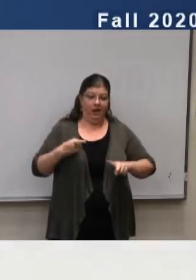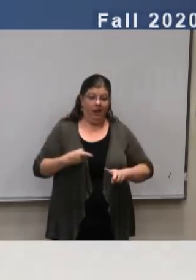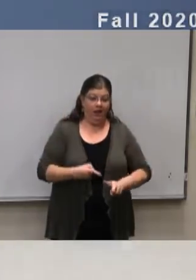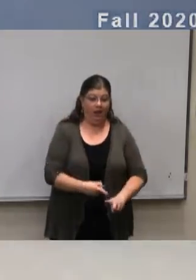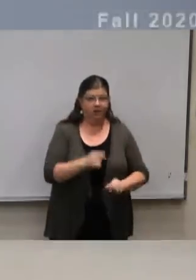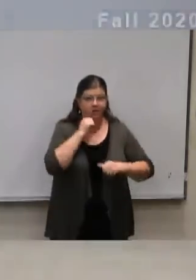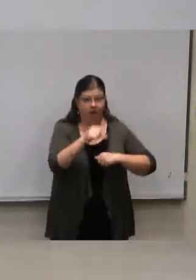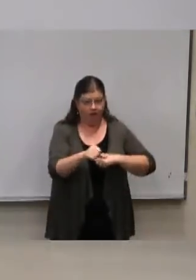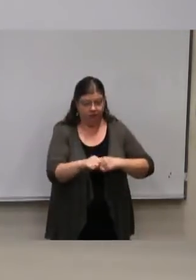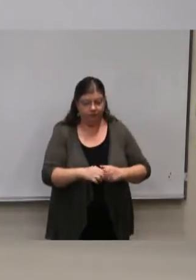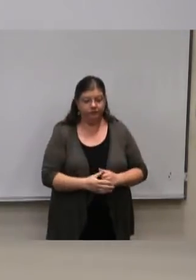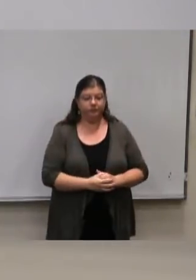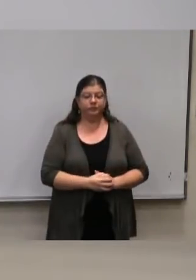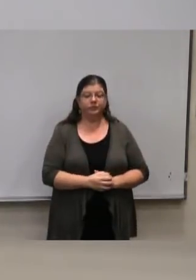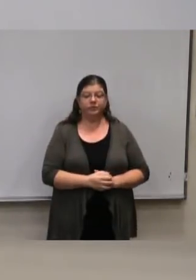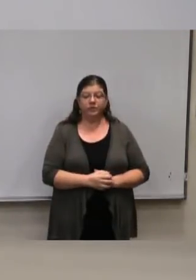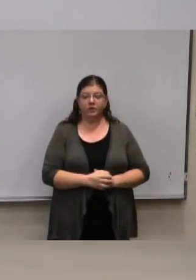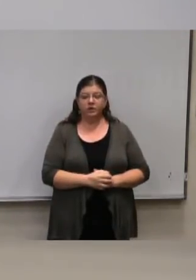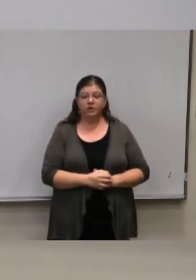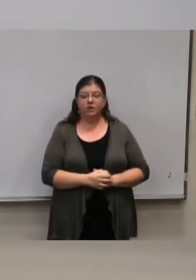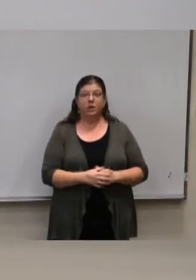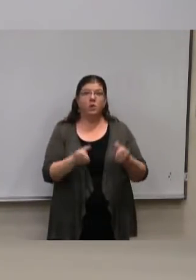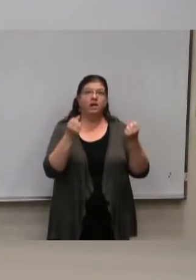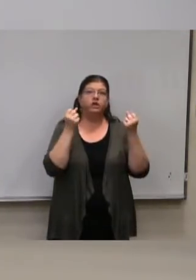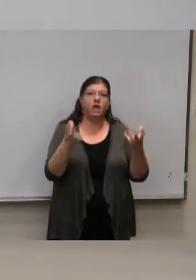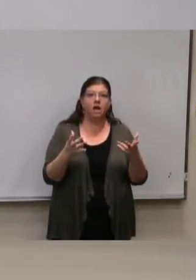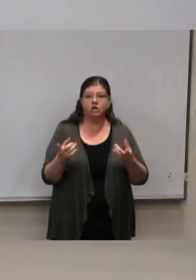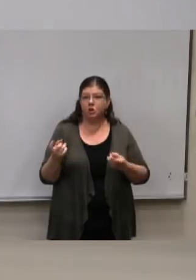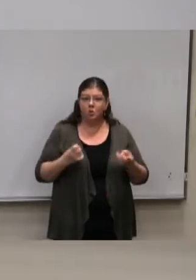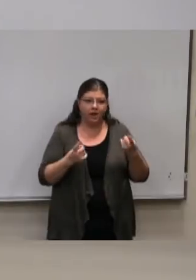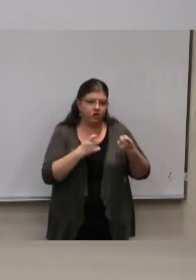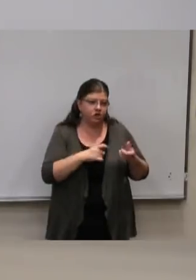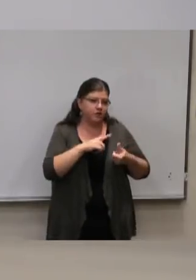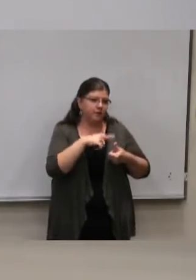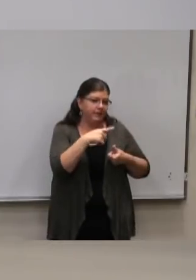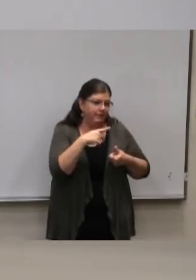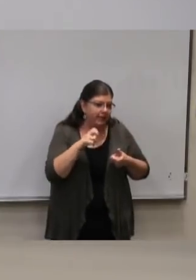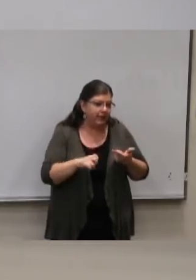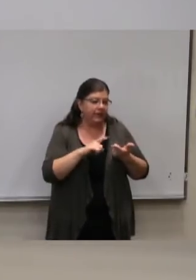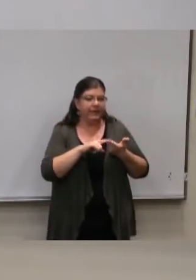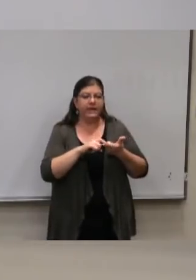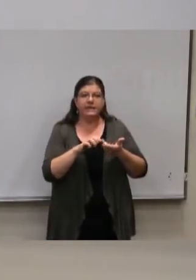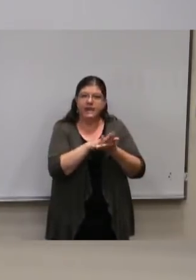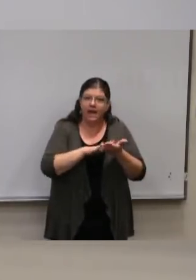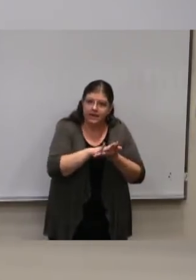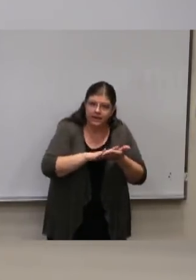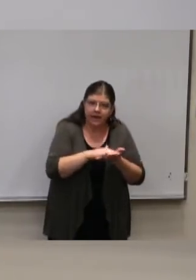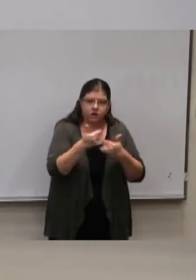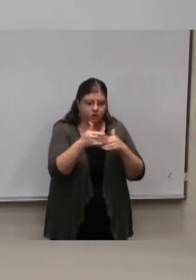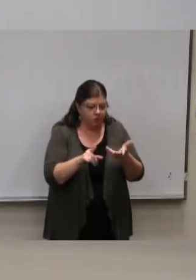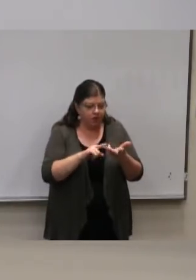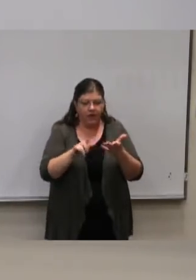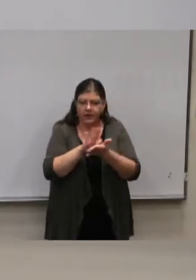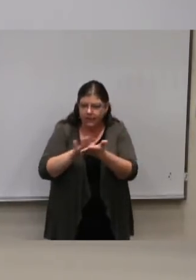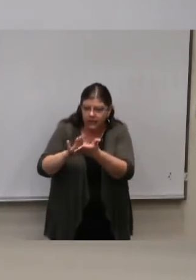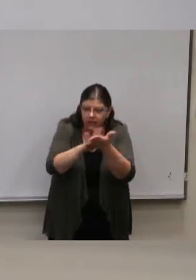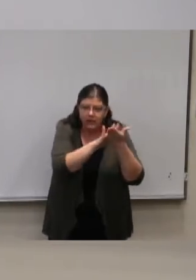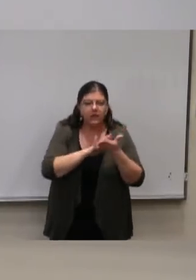We have lots of questions about PPE and sanitizing rooms and cleaning rooms, and we'll talk a little bit about that